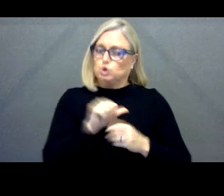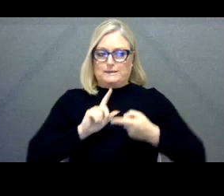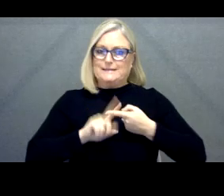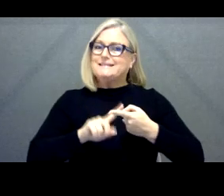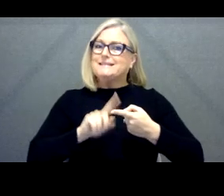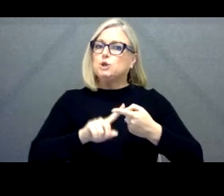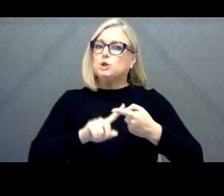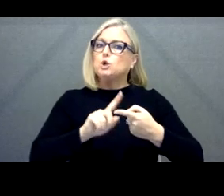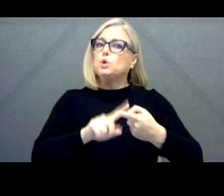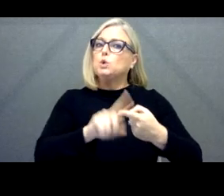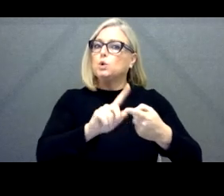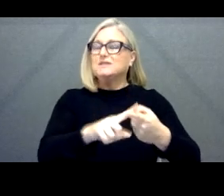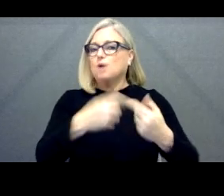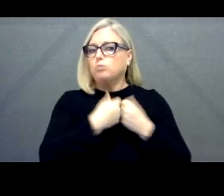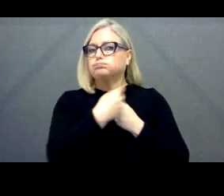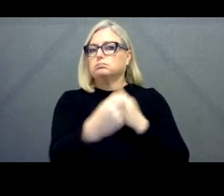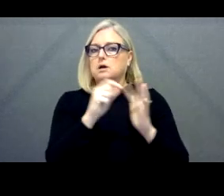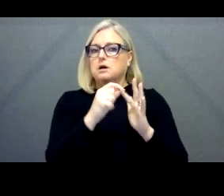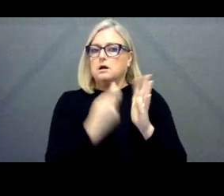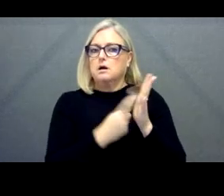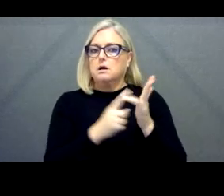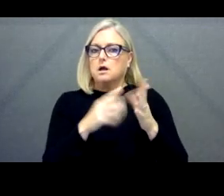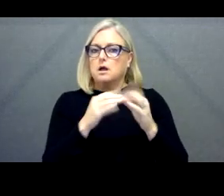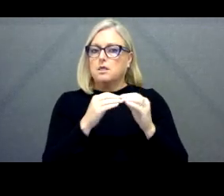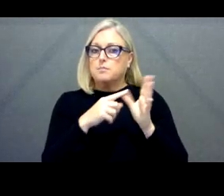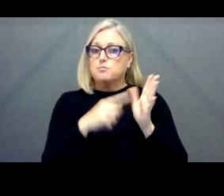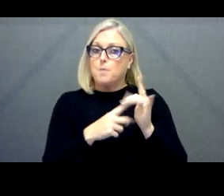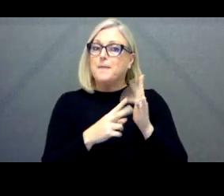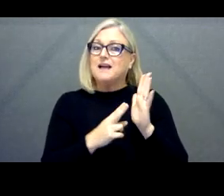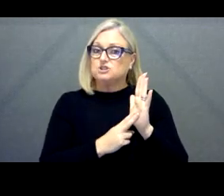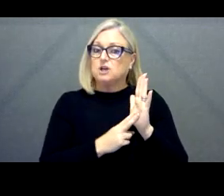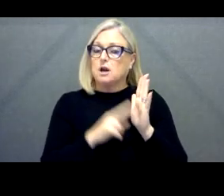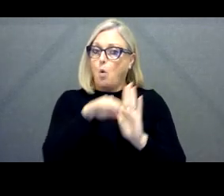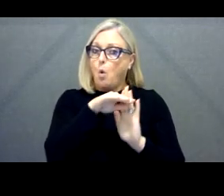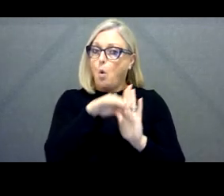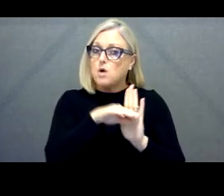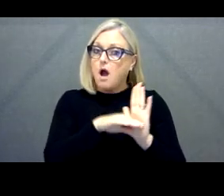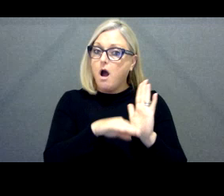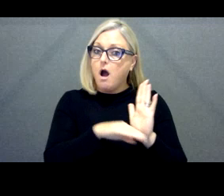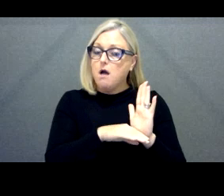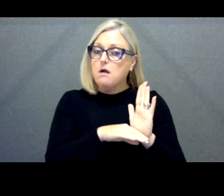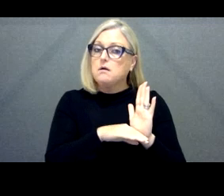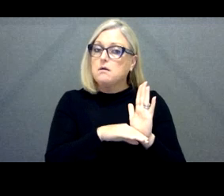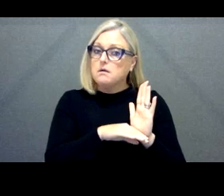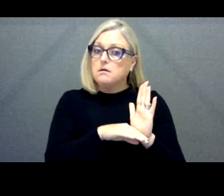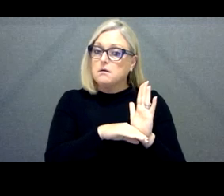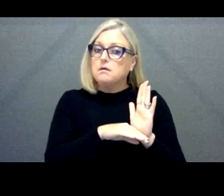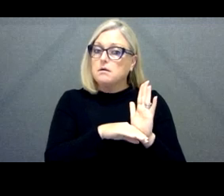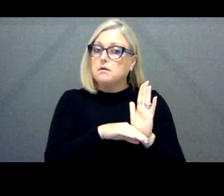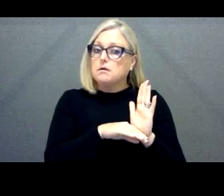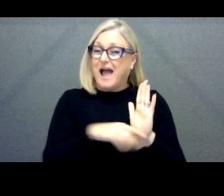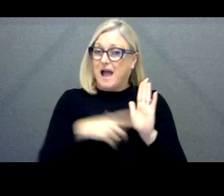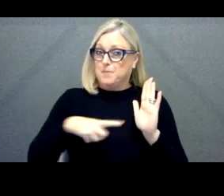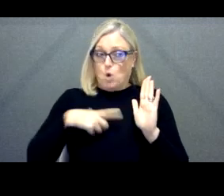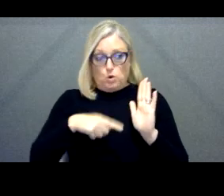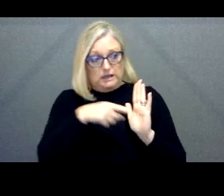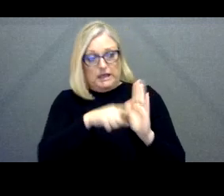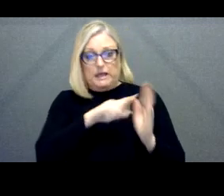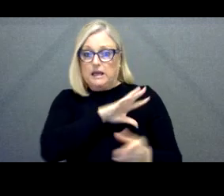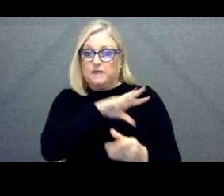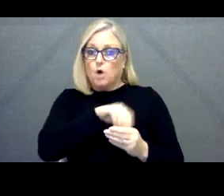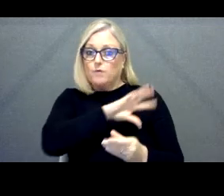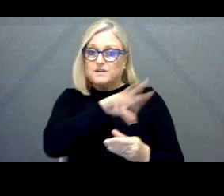order um was within um the realms of uh because of his positive engagement with Court Link in